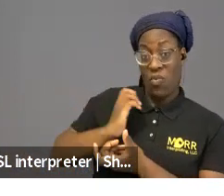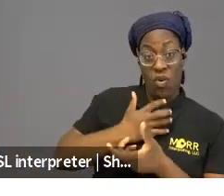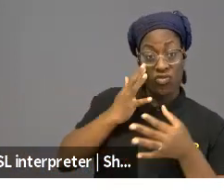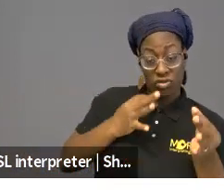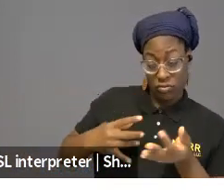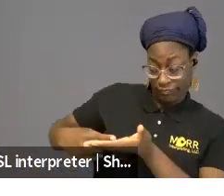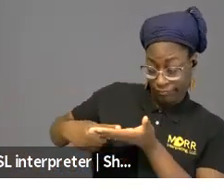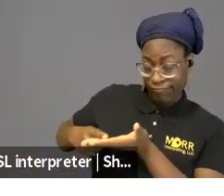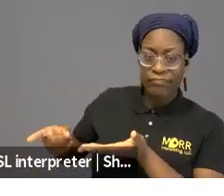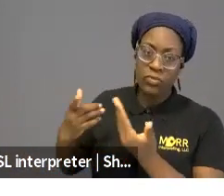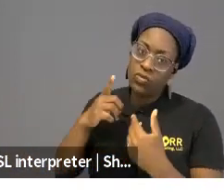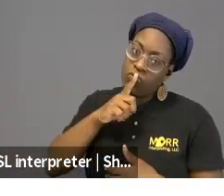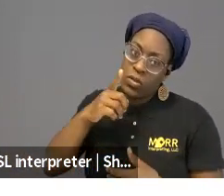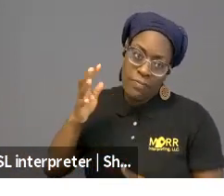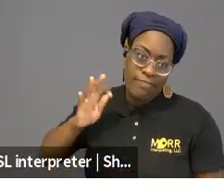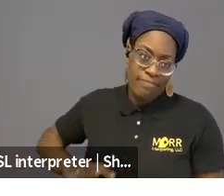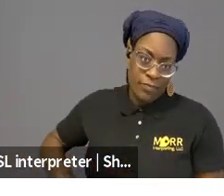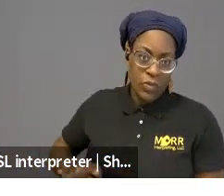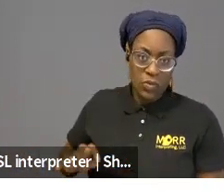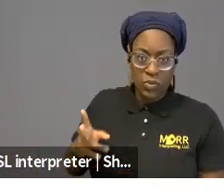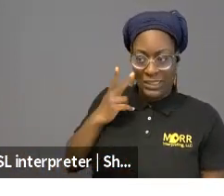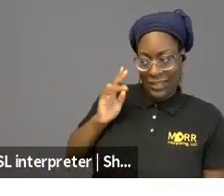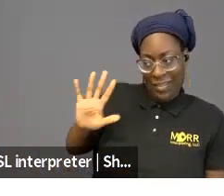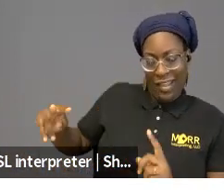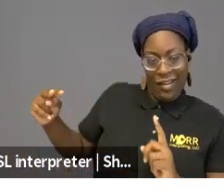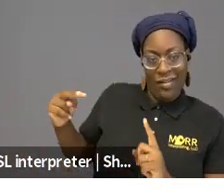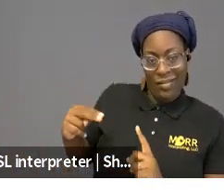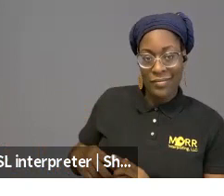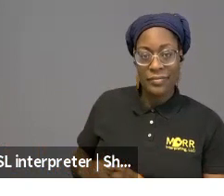We have also been collaborating with the Director of Disability Services at our university,